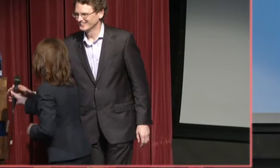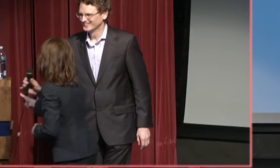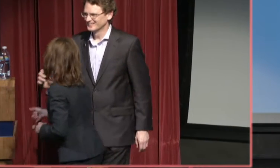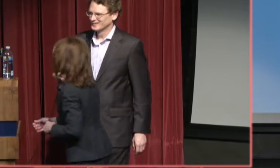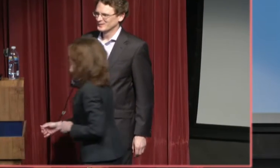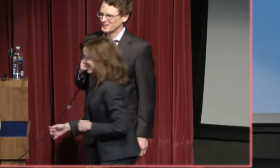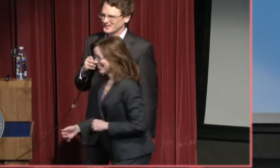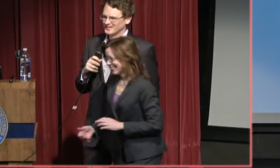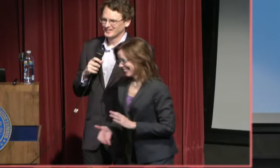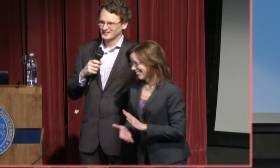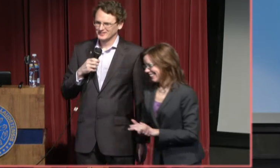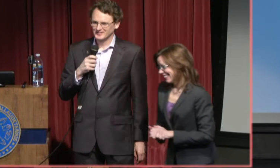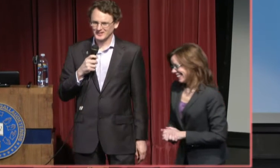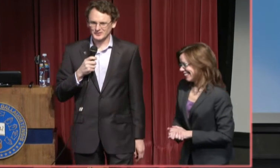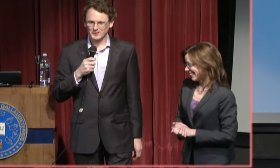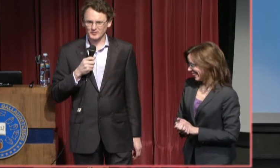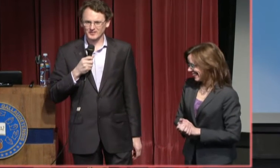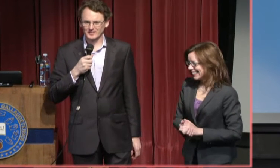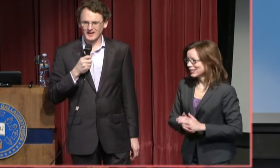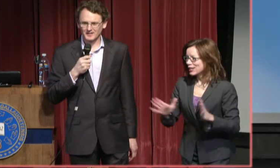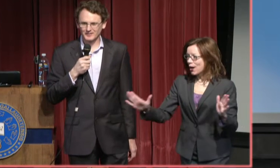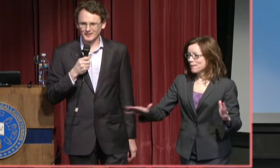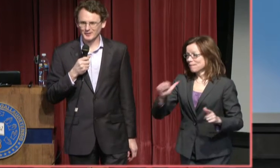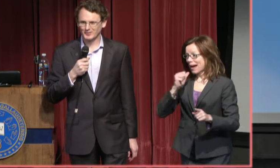[signs ALS sign for sex] So she was this young,